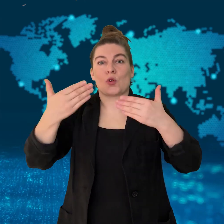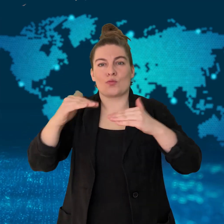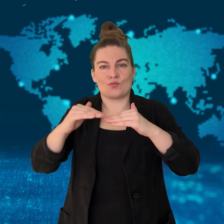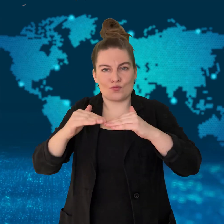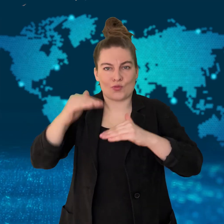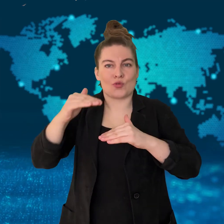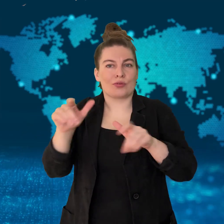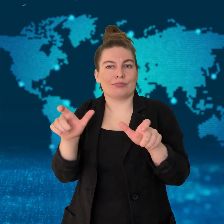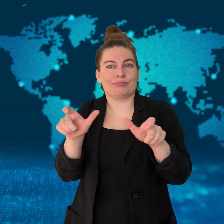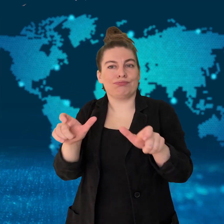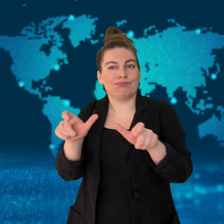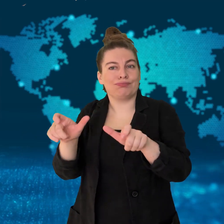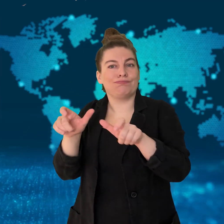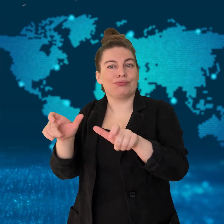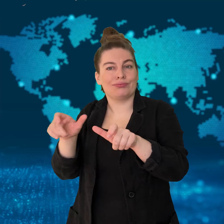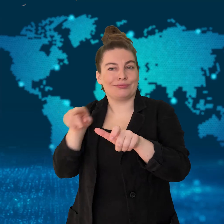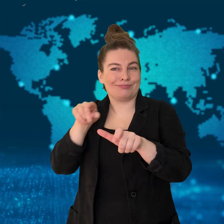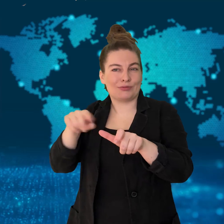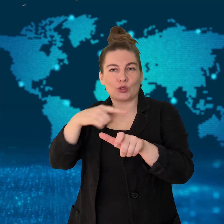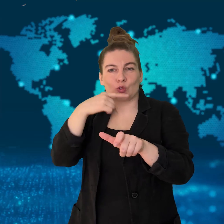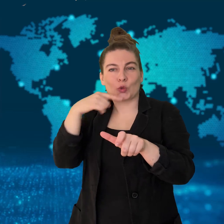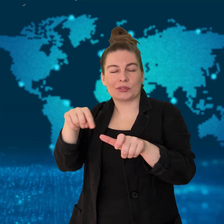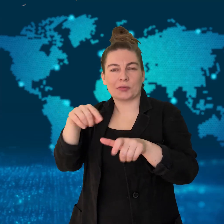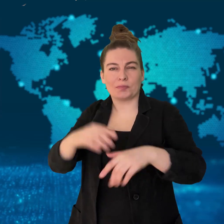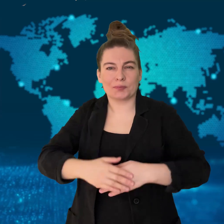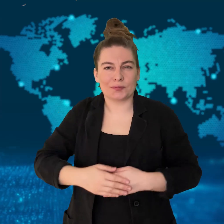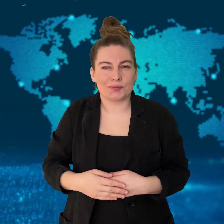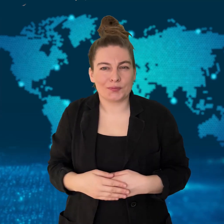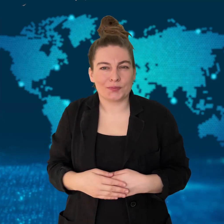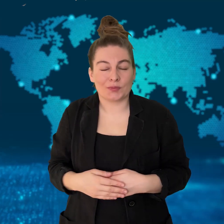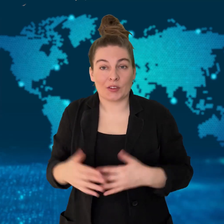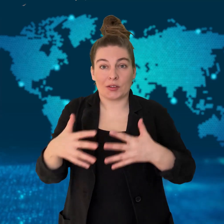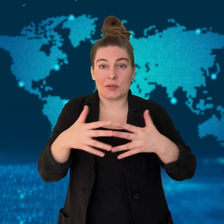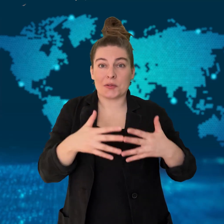and sanctions would be a strong statement to